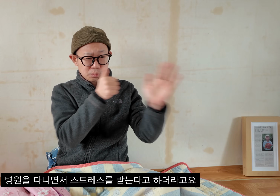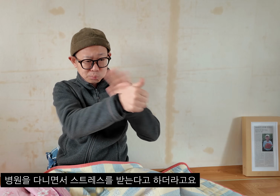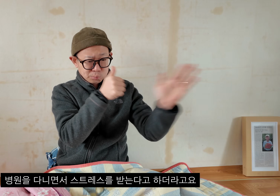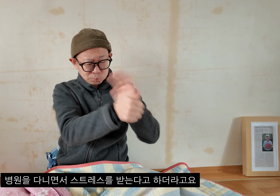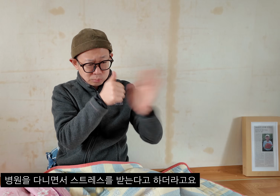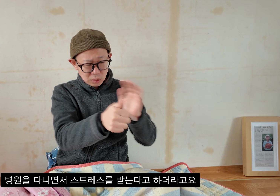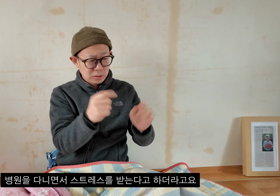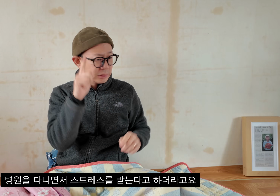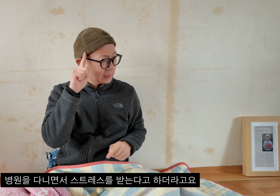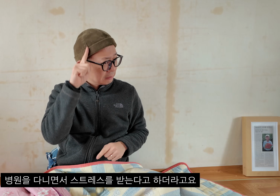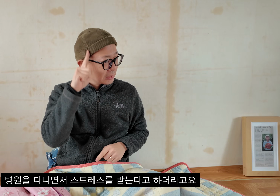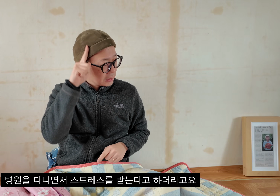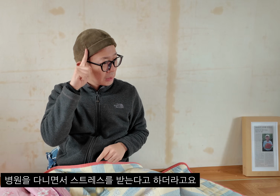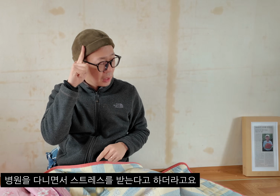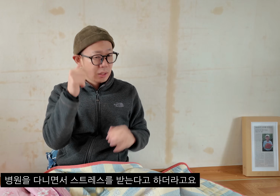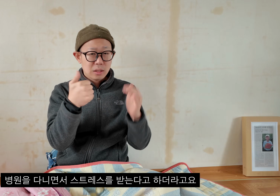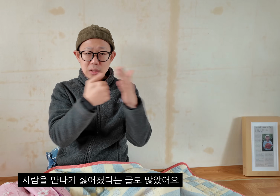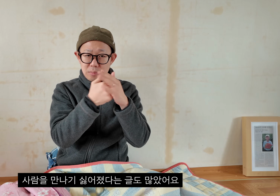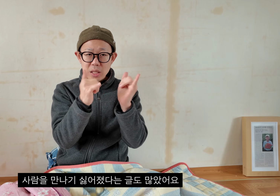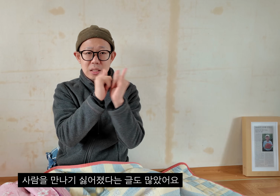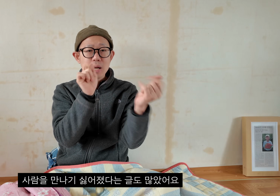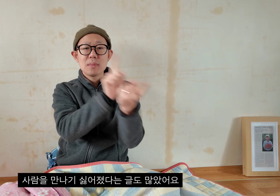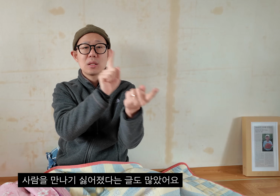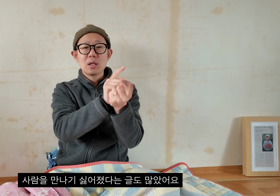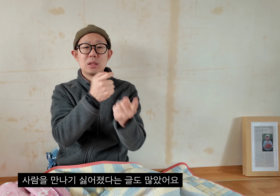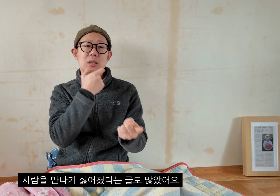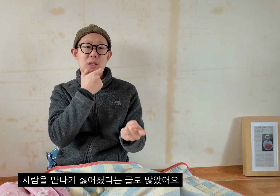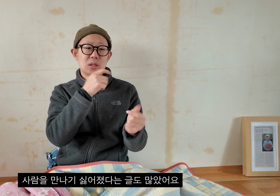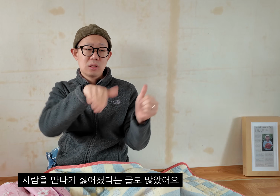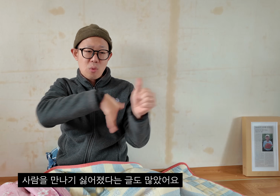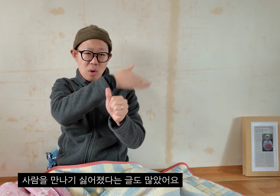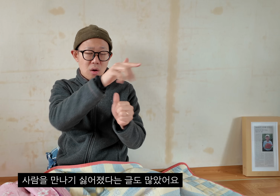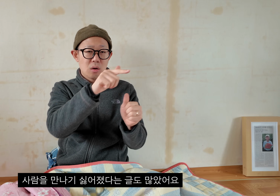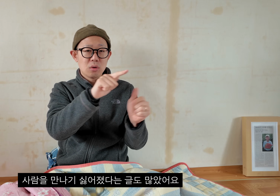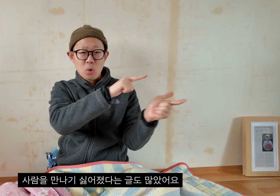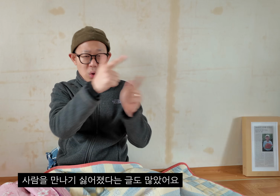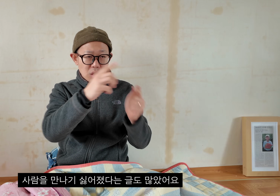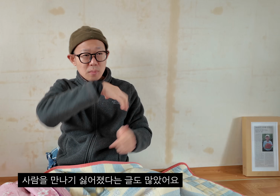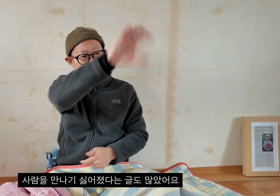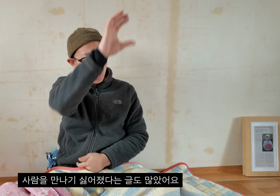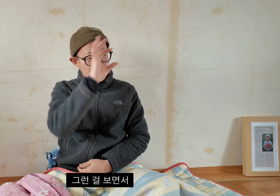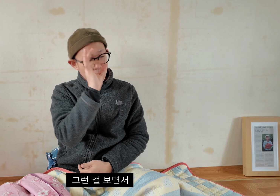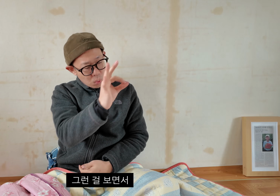Constant hospital visits. Lots of stress. Some even avoid meeting people.